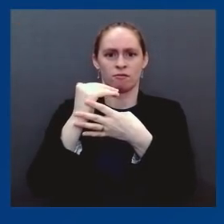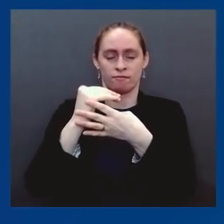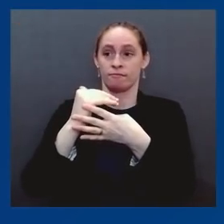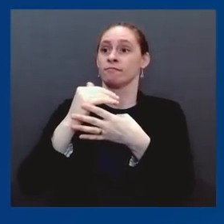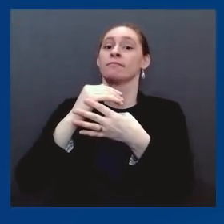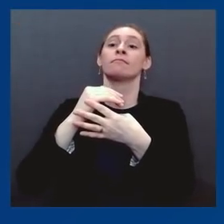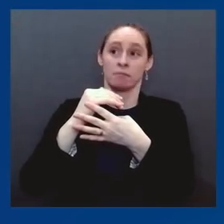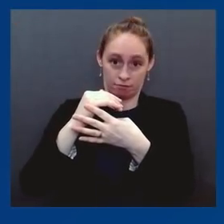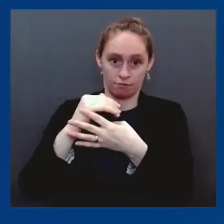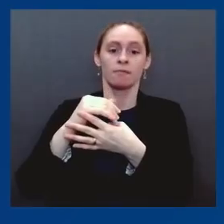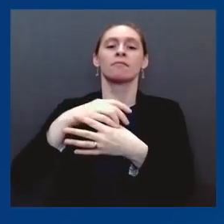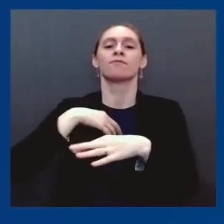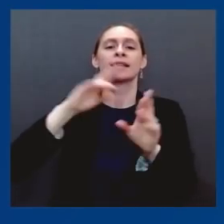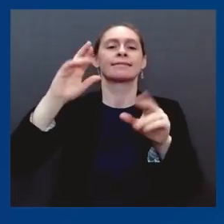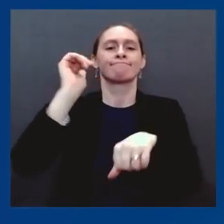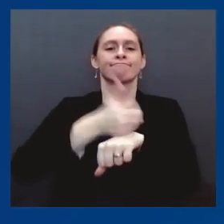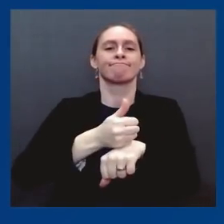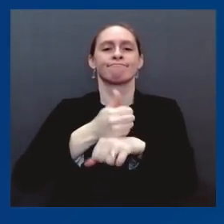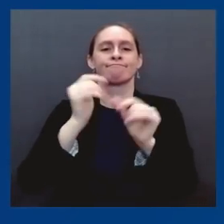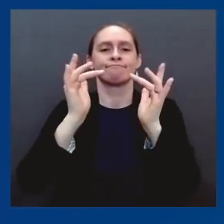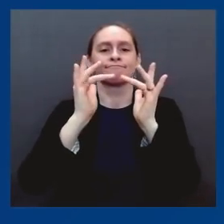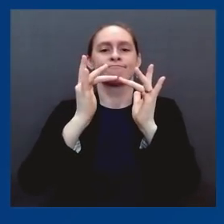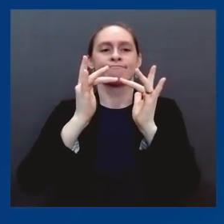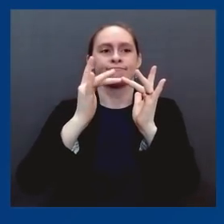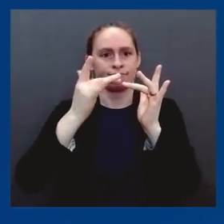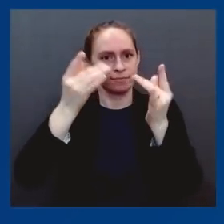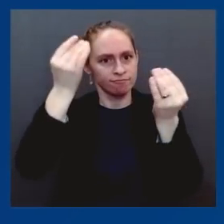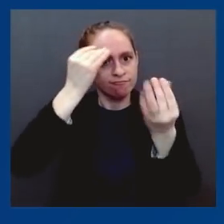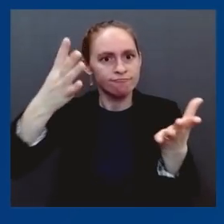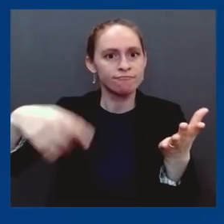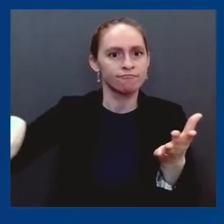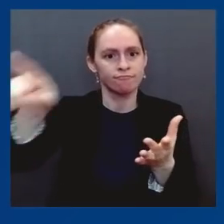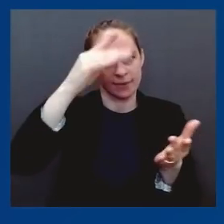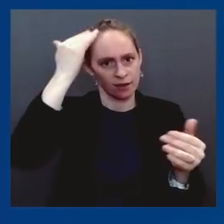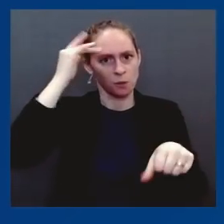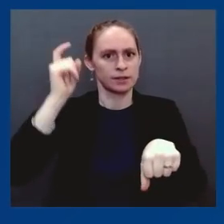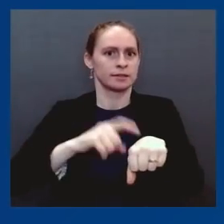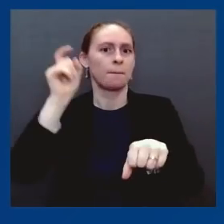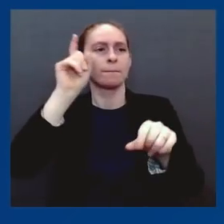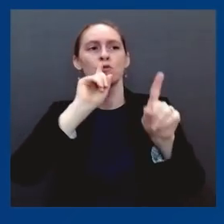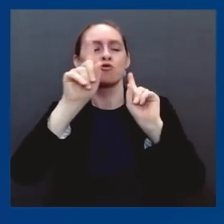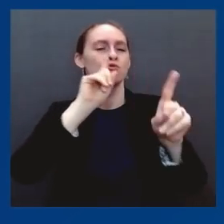that distribution mechanism, which includes a website where people will be able to order tests for free.